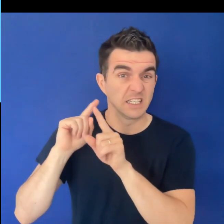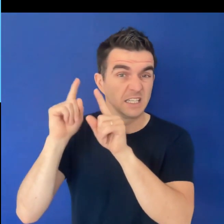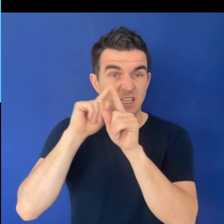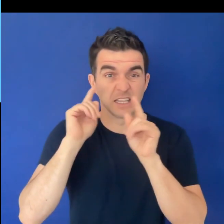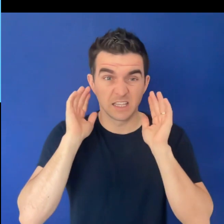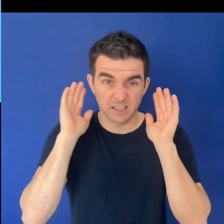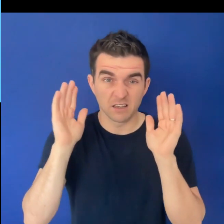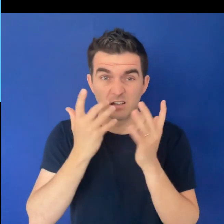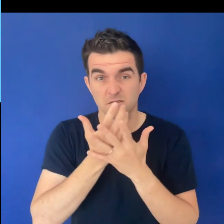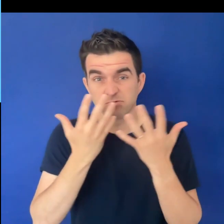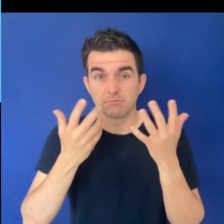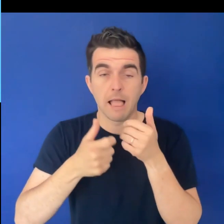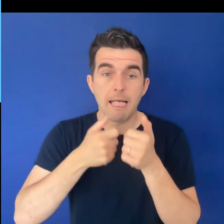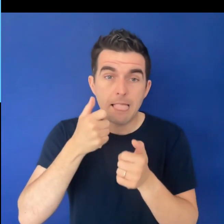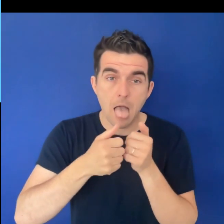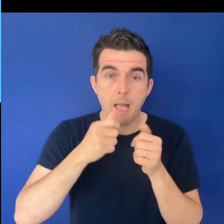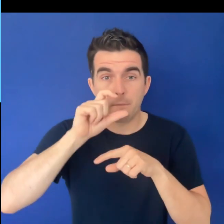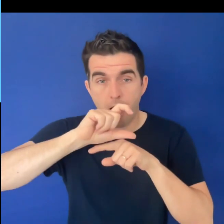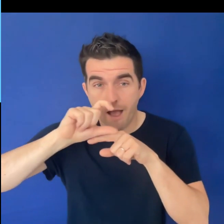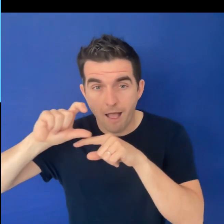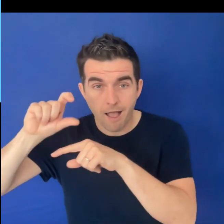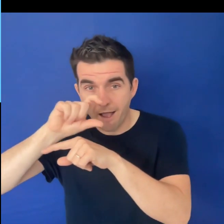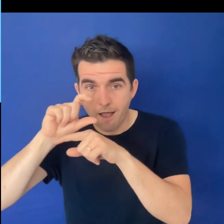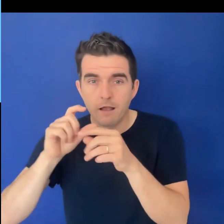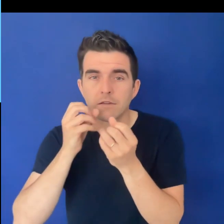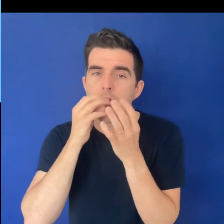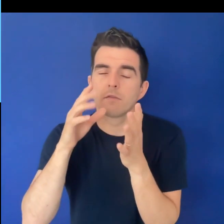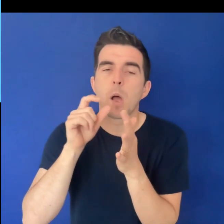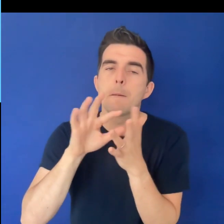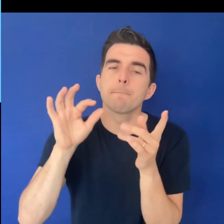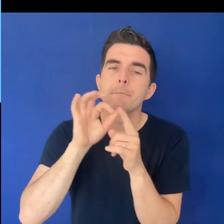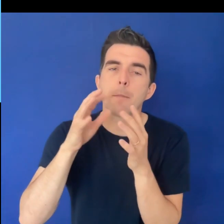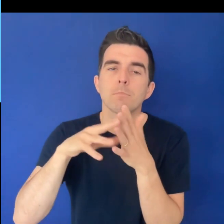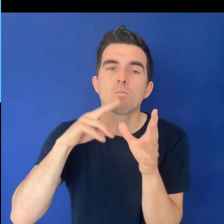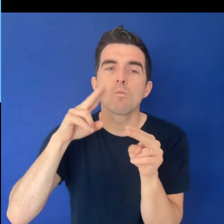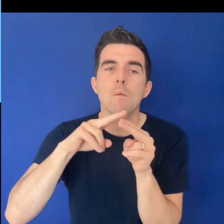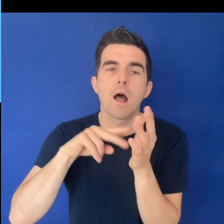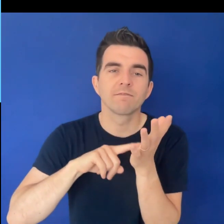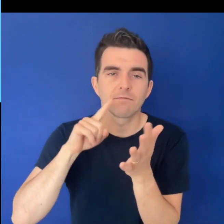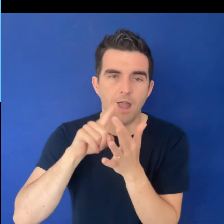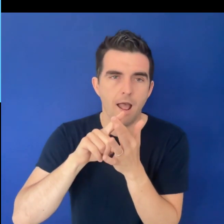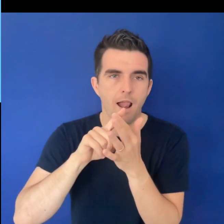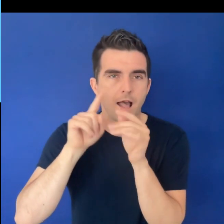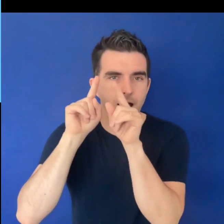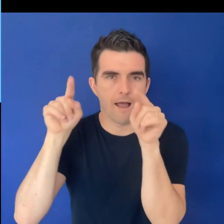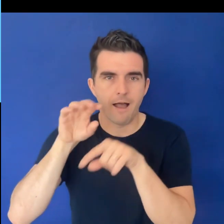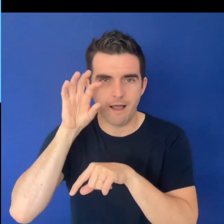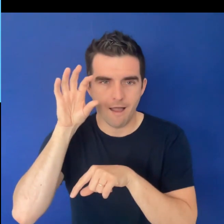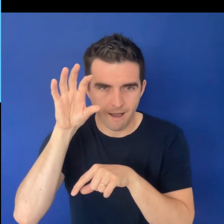numerous items of gaming memorabilia, including what has lovingly been termed as a “Pop-Waffle”,